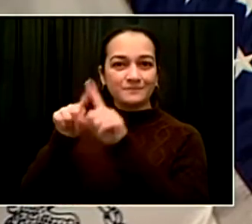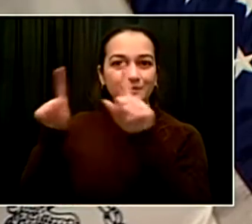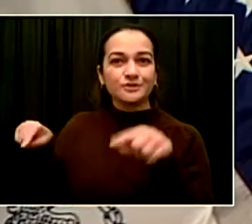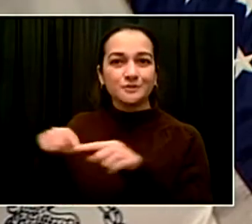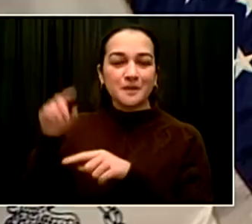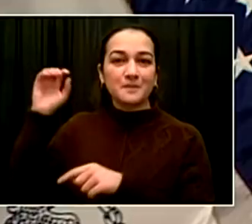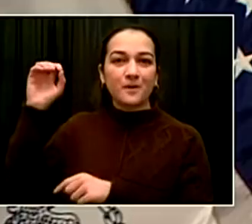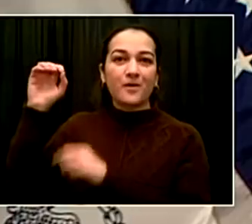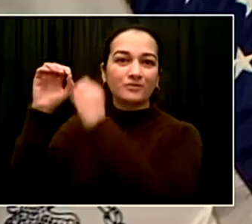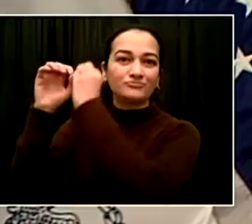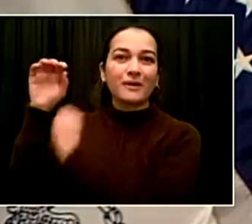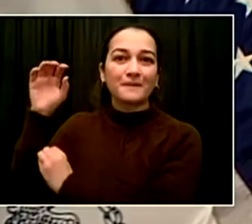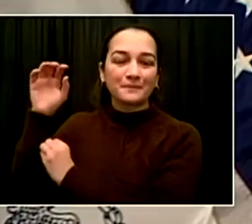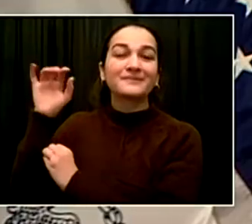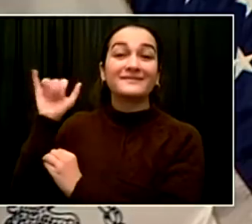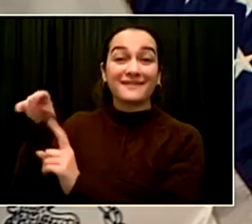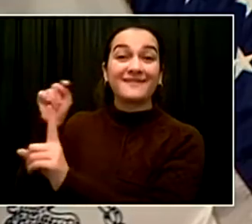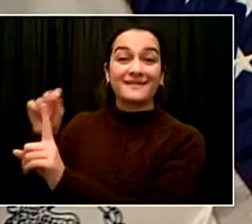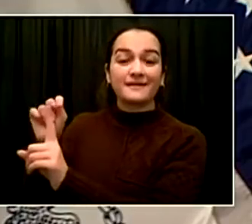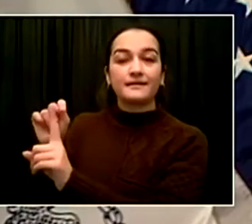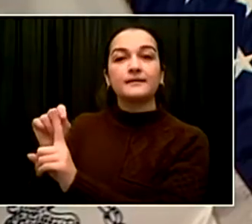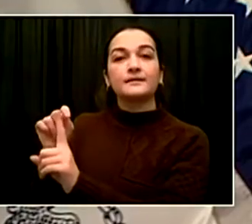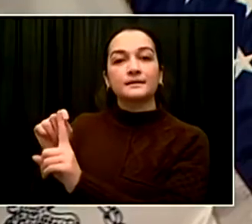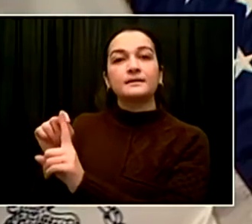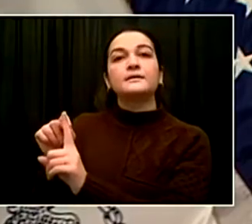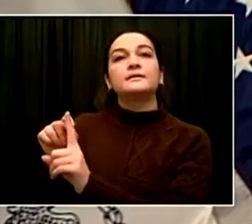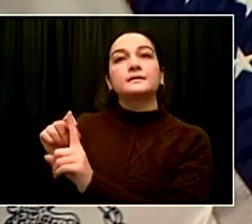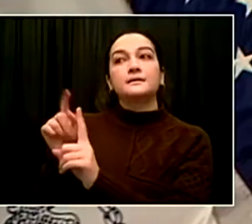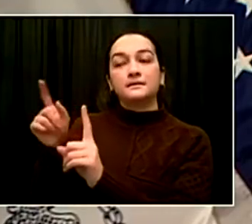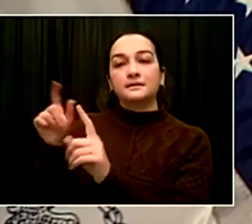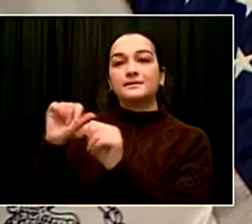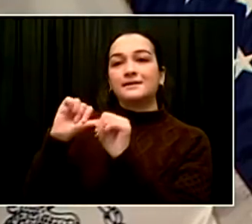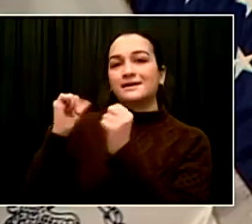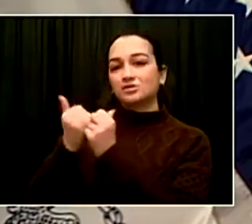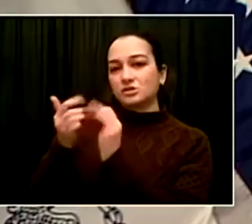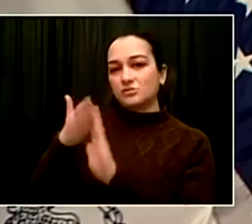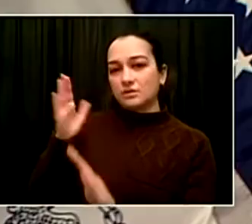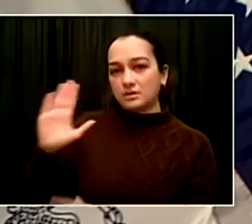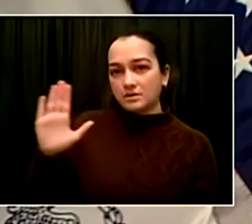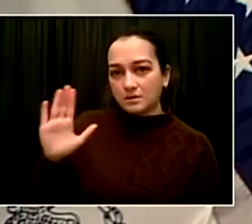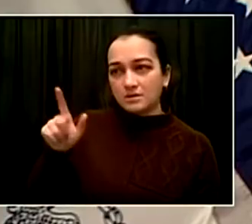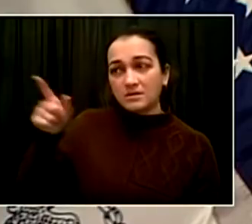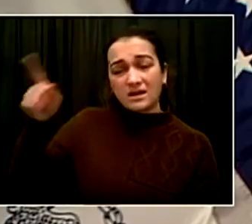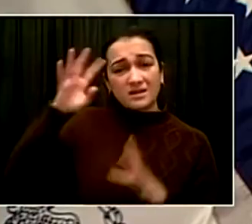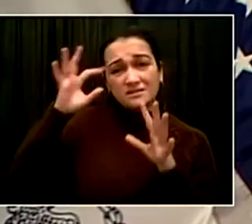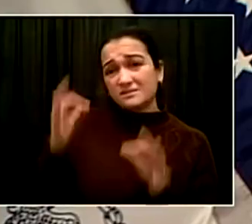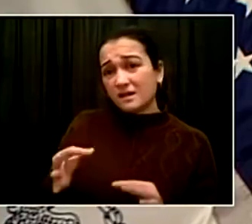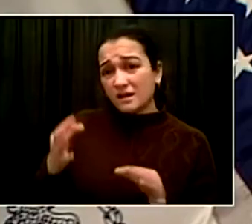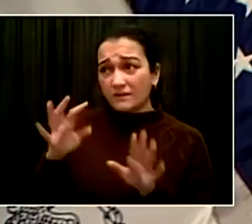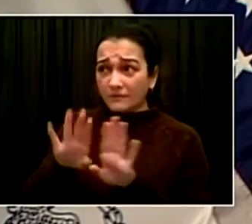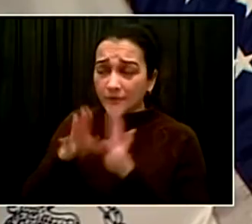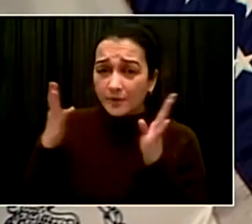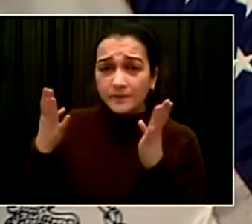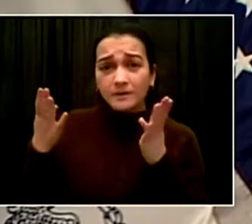YEAR'S EVE, I WANT TO MAKE A DECISION BEFORE CHRISTMAS AND